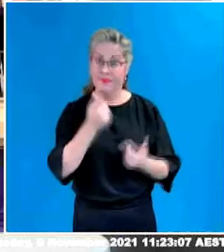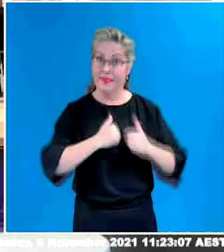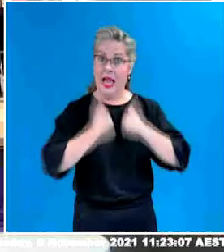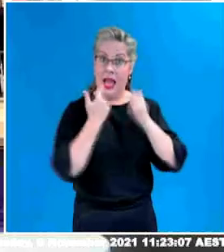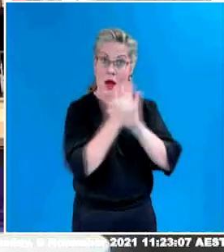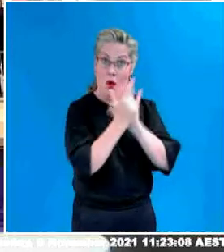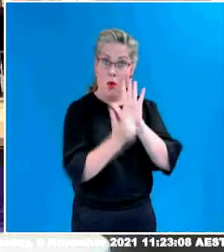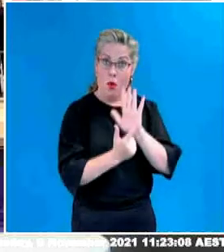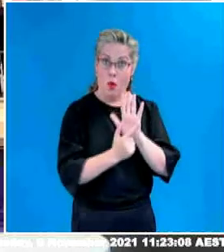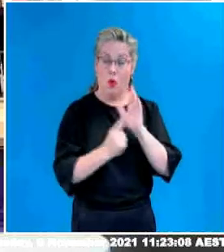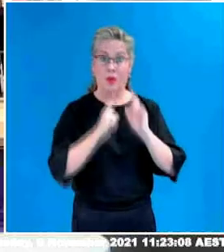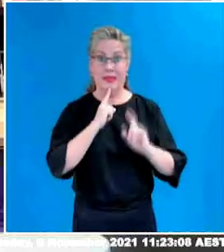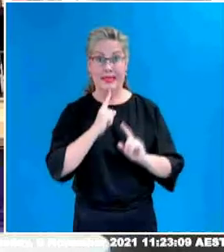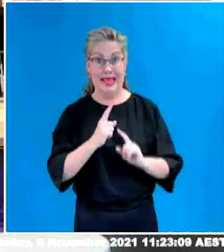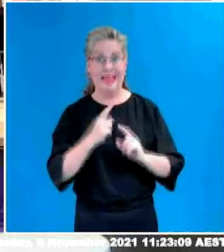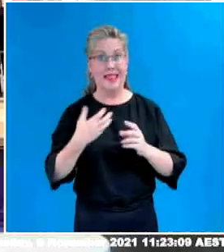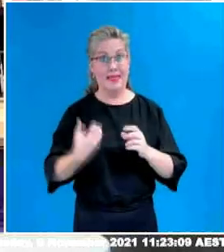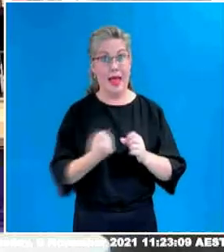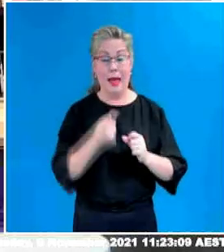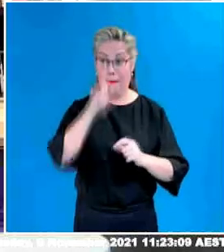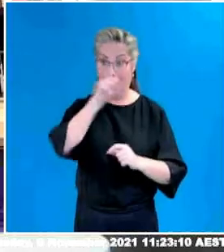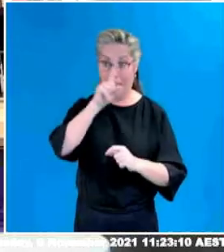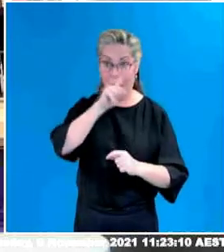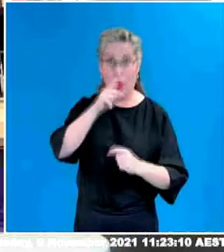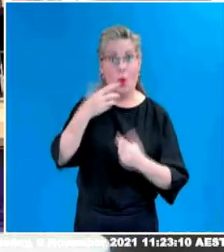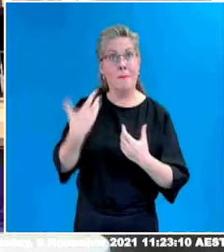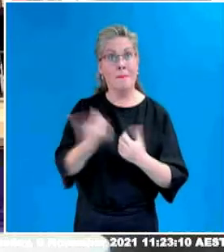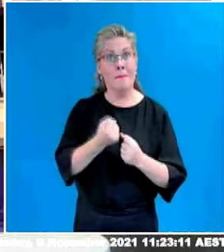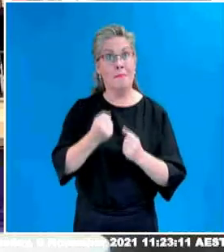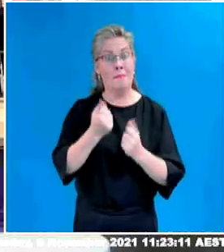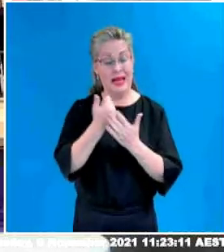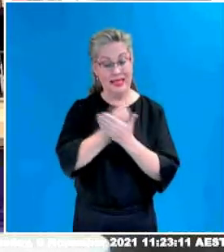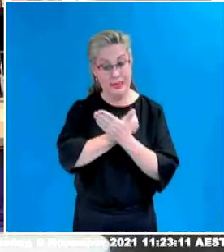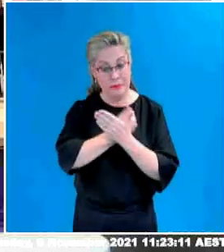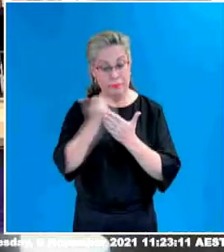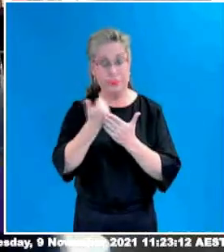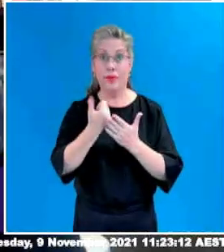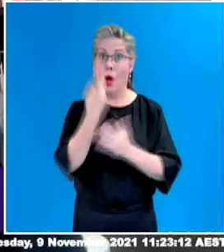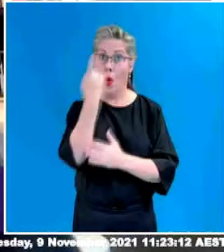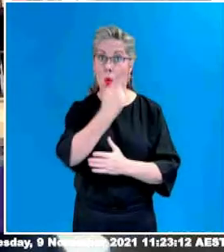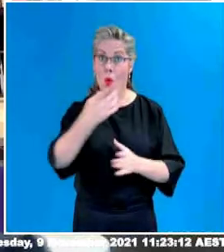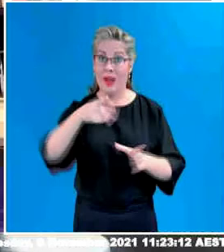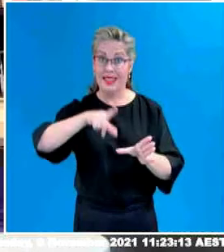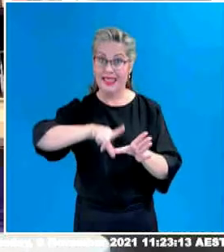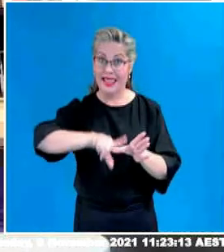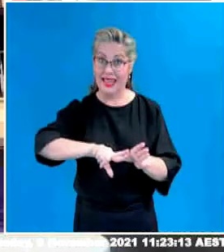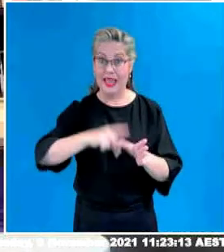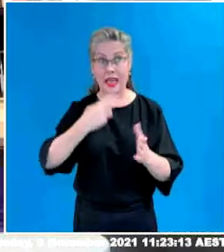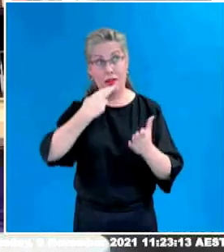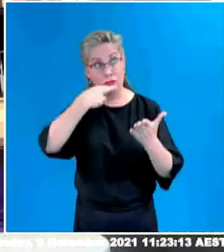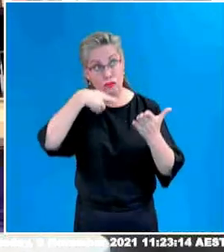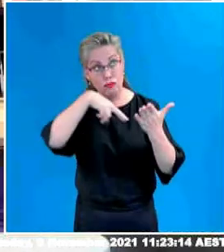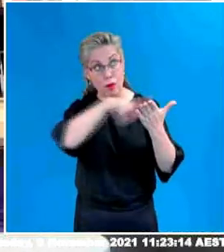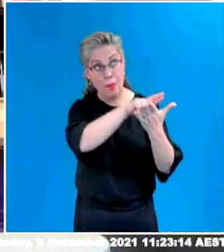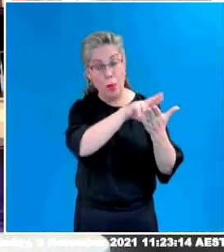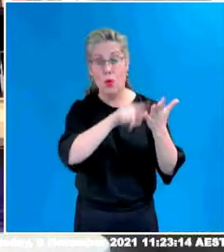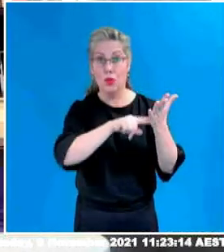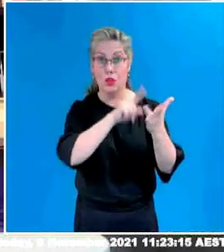slavery in their operations and supply chains. They have to submit an annual report to a government registry, which is a public report.